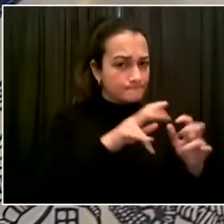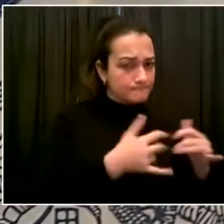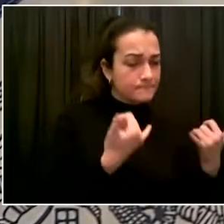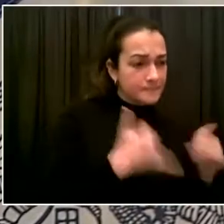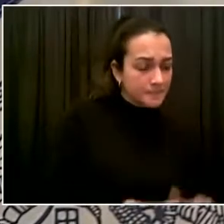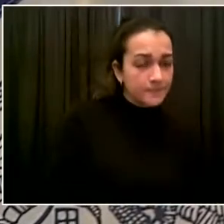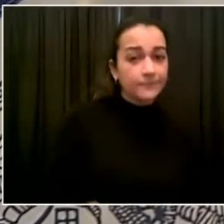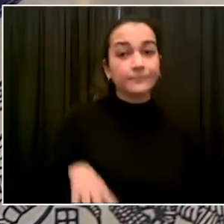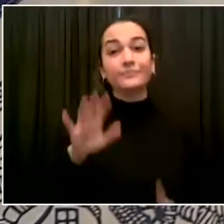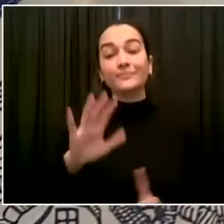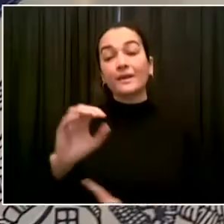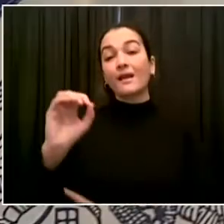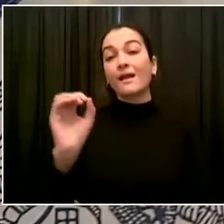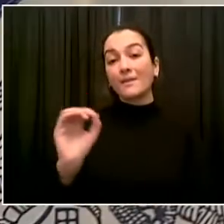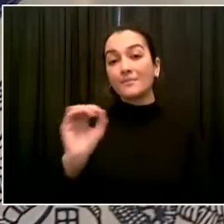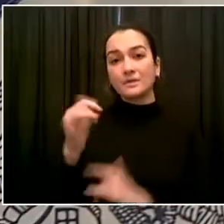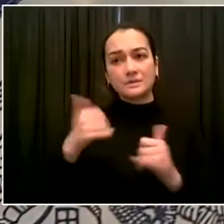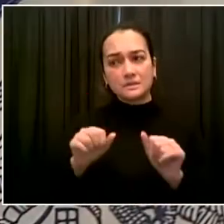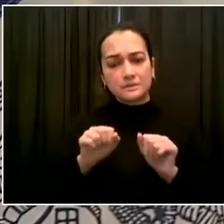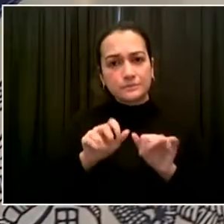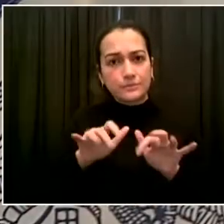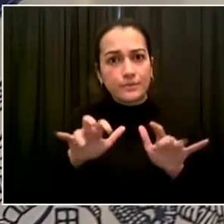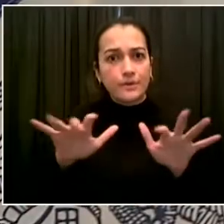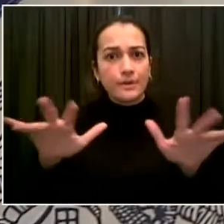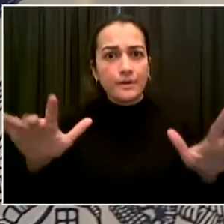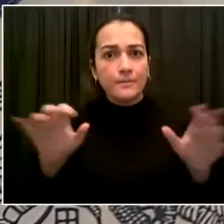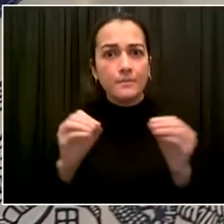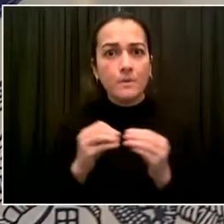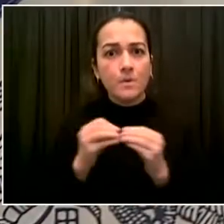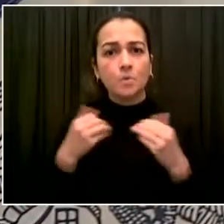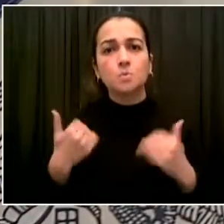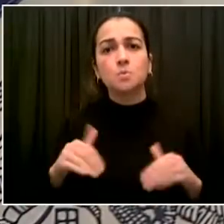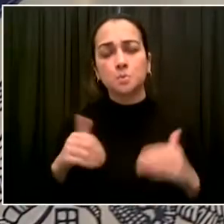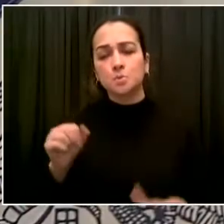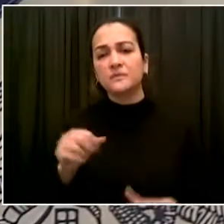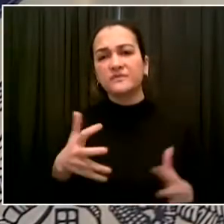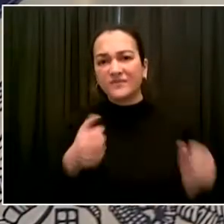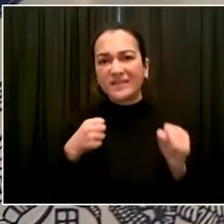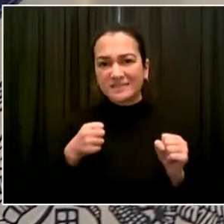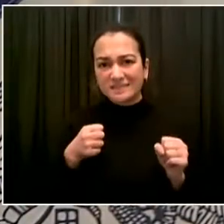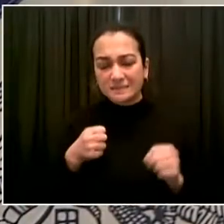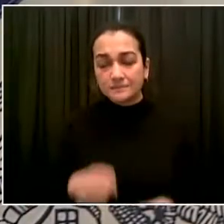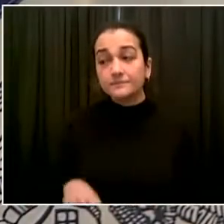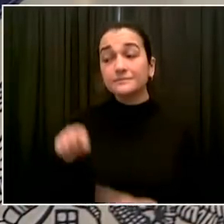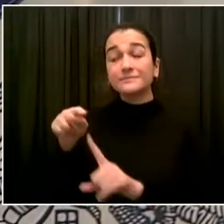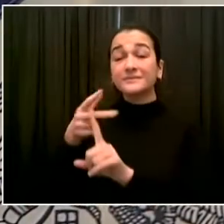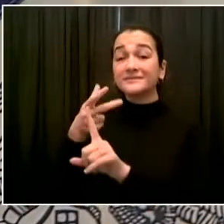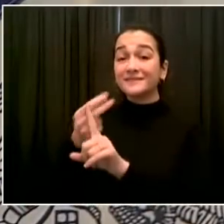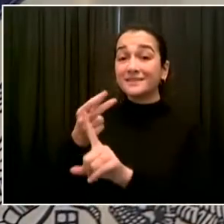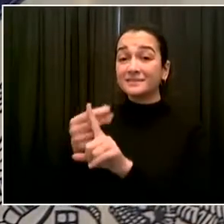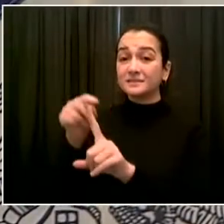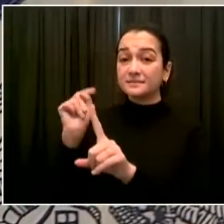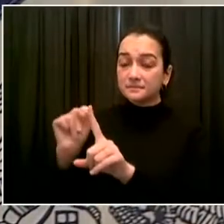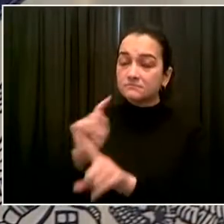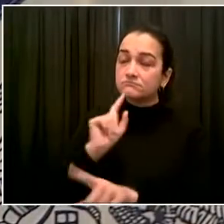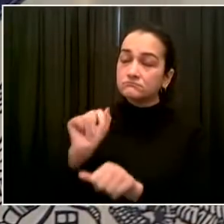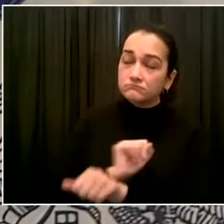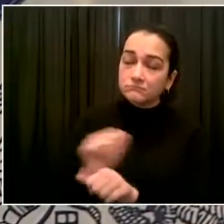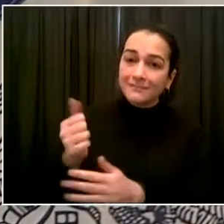WE ARE STILL WAITING FOR. WE DO KNOW THAT OMICROMN OVS E VERY FAST AND IS VERY TRANSMISSLIBE.